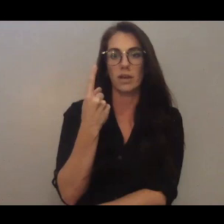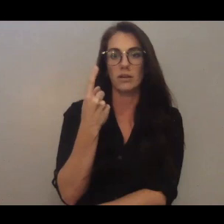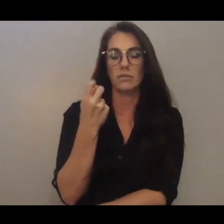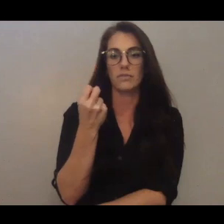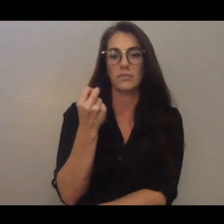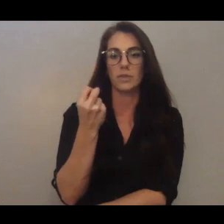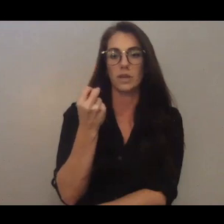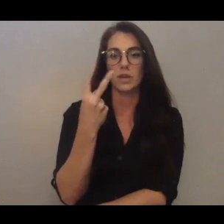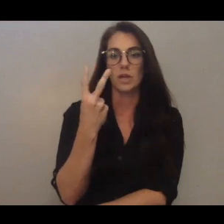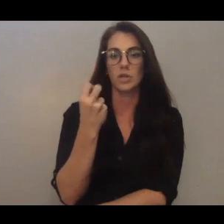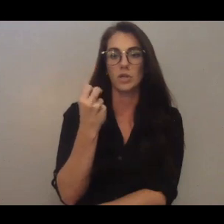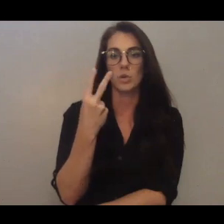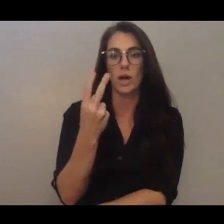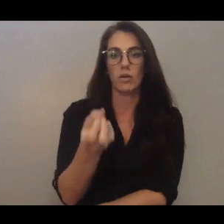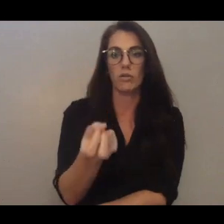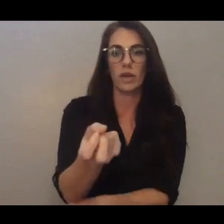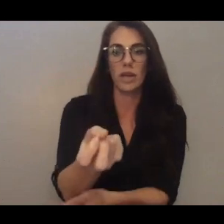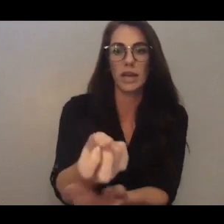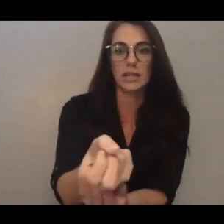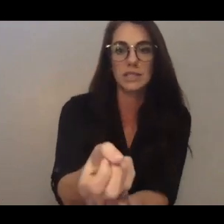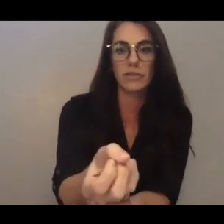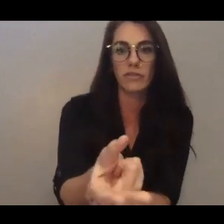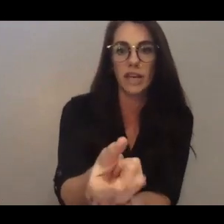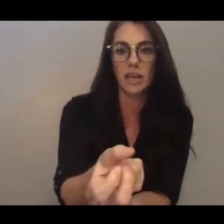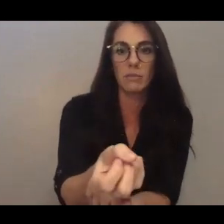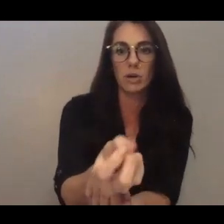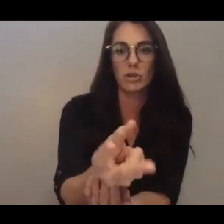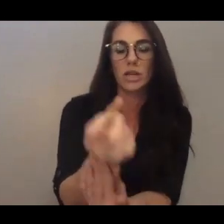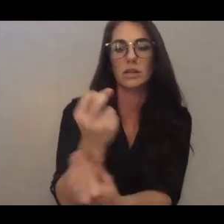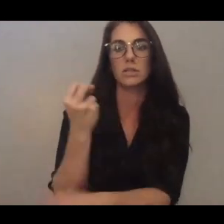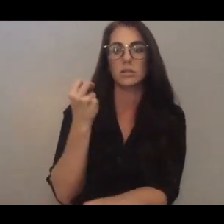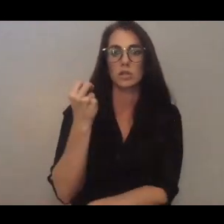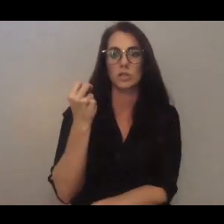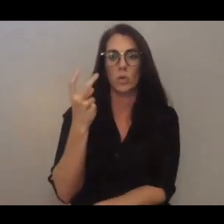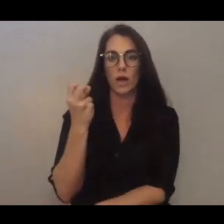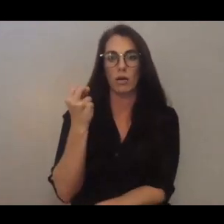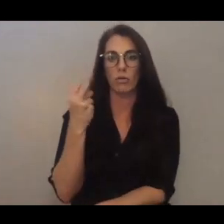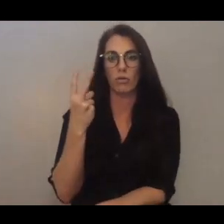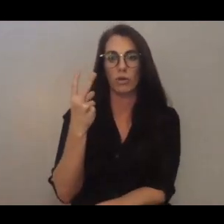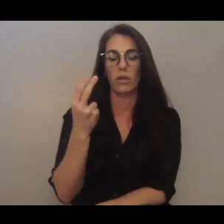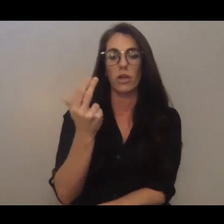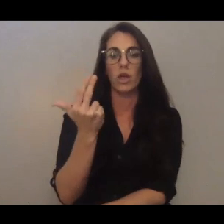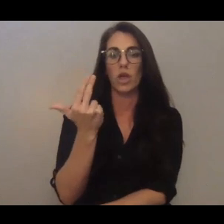12 again it's a flicking motion 12.